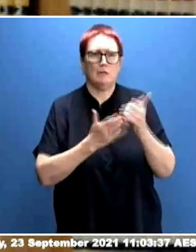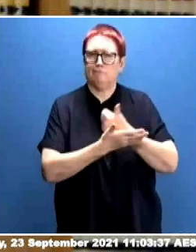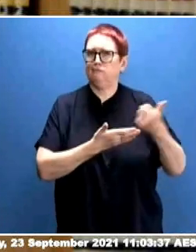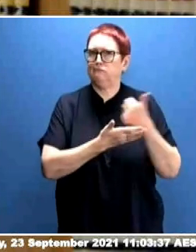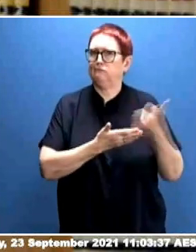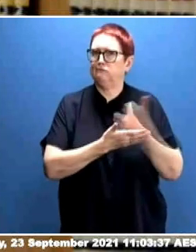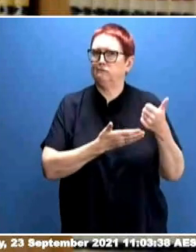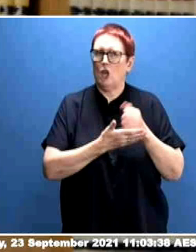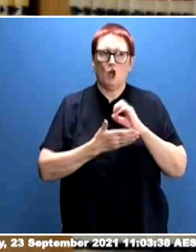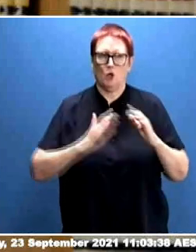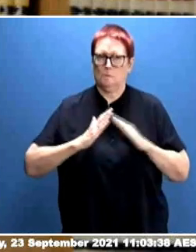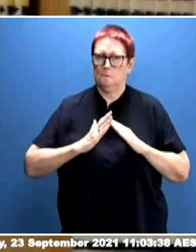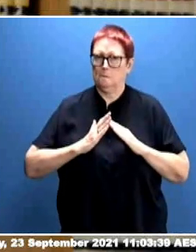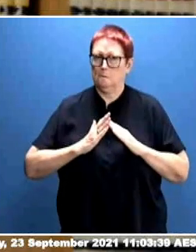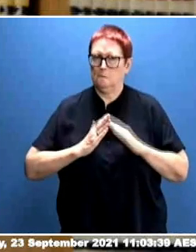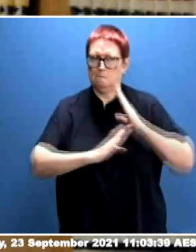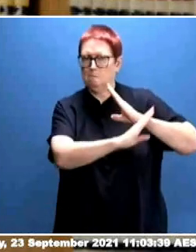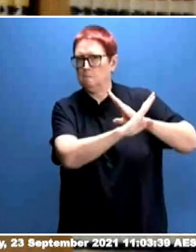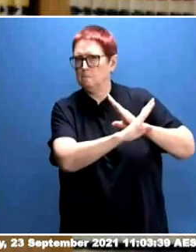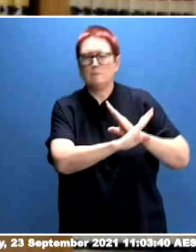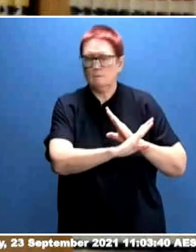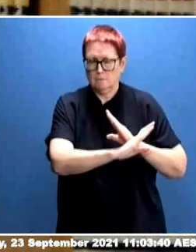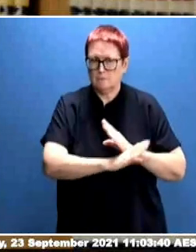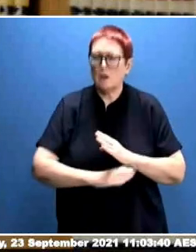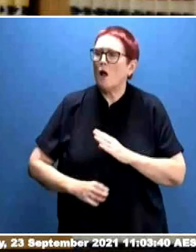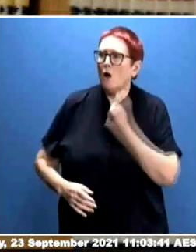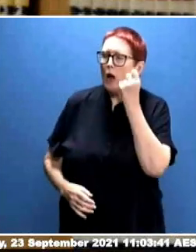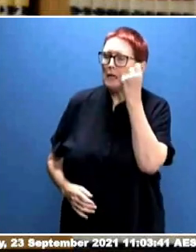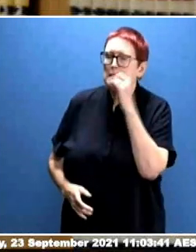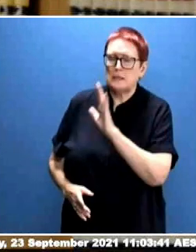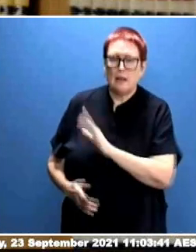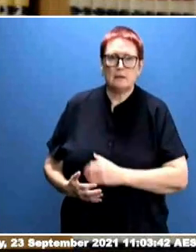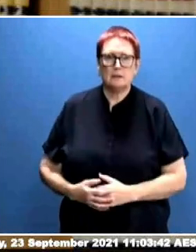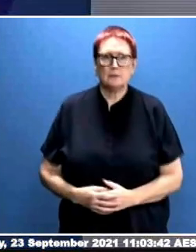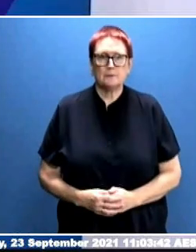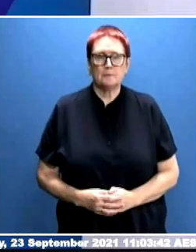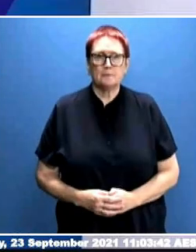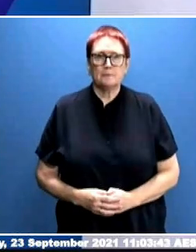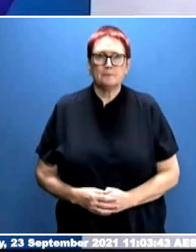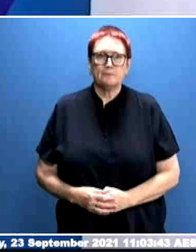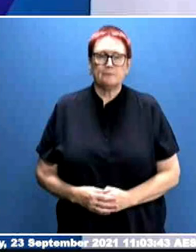Yes, I understand that and as I read the thrust of your report in the limited time I've had to read it,